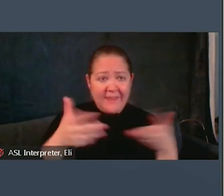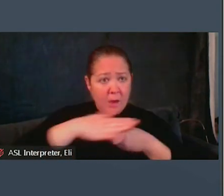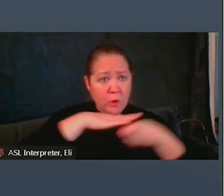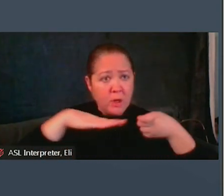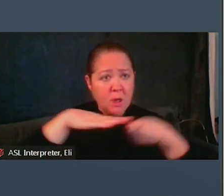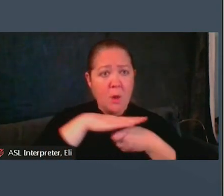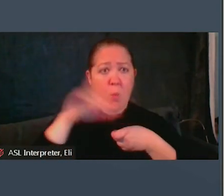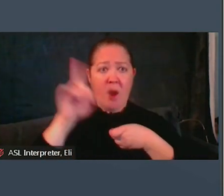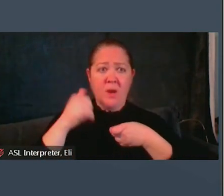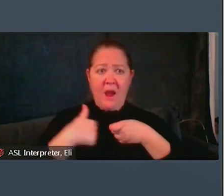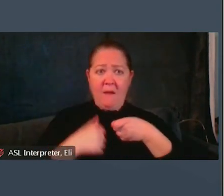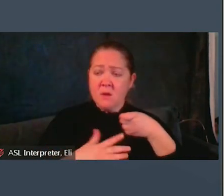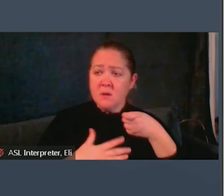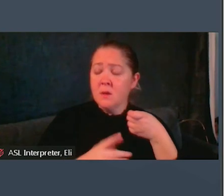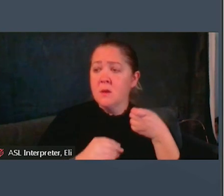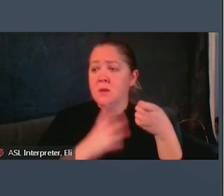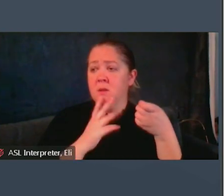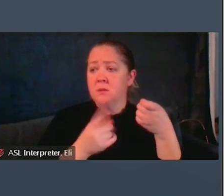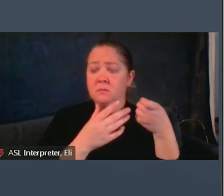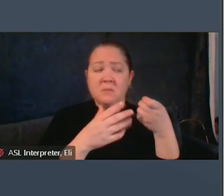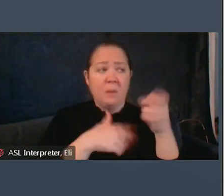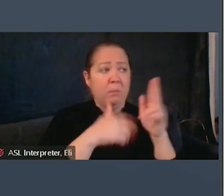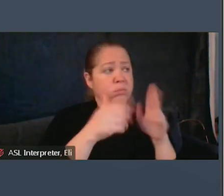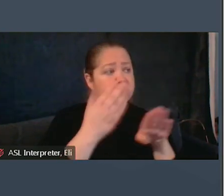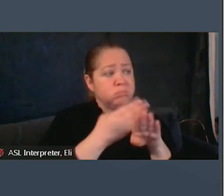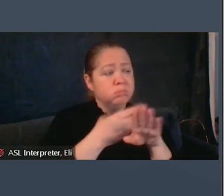Have we had healthy discussions about the potential traffic